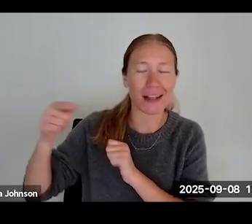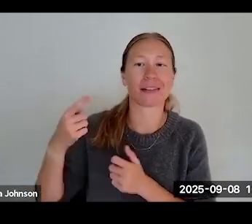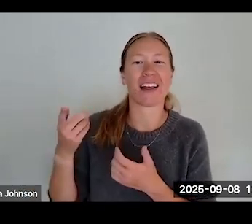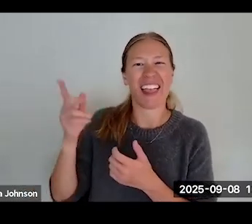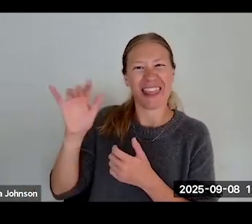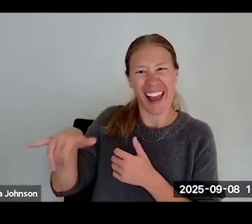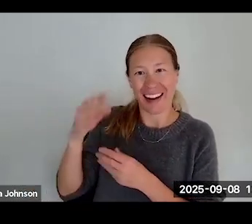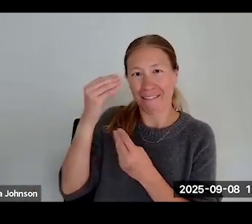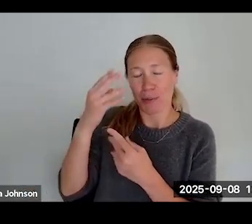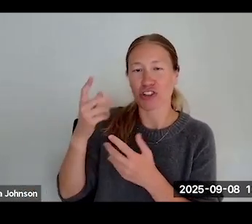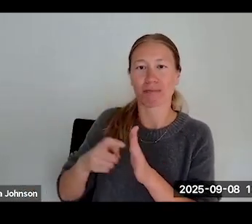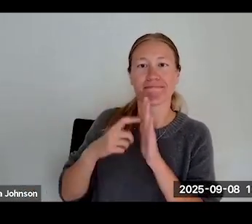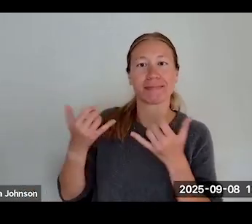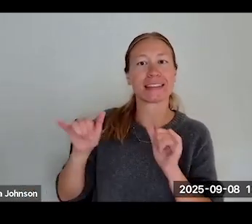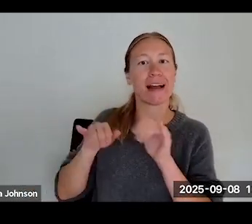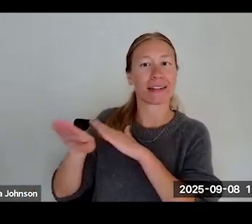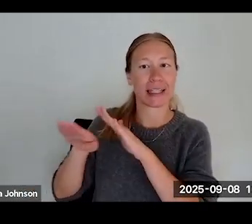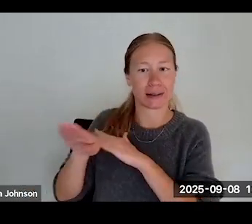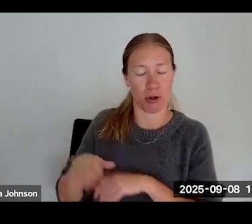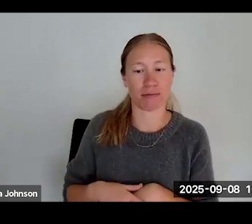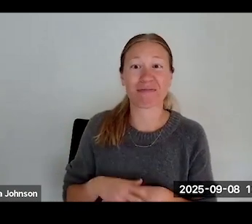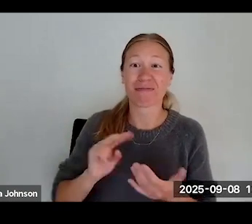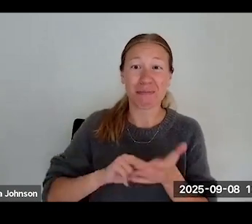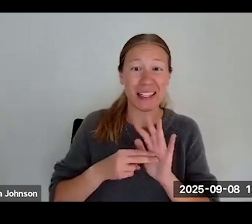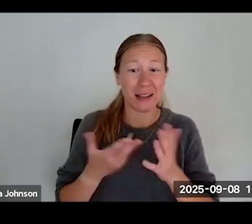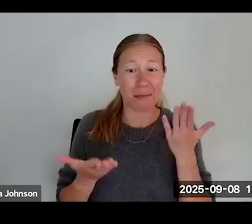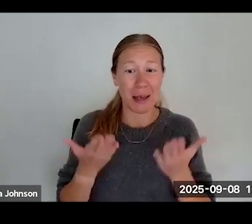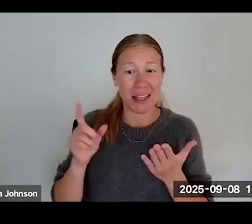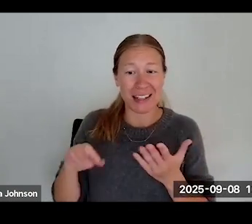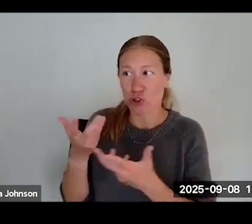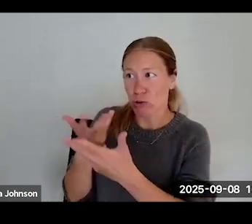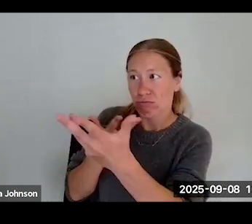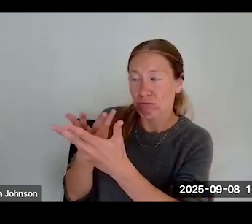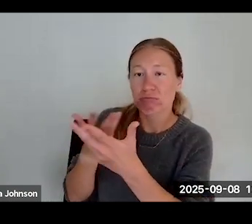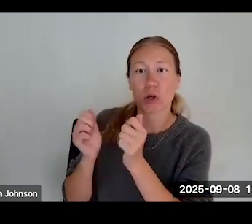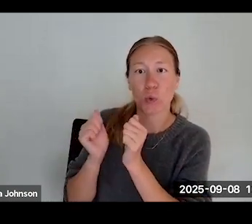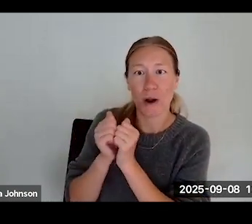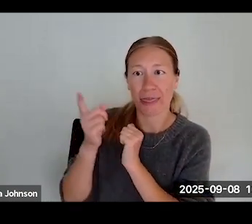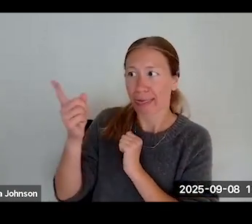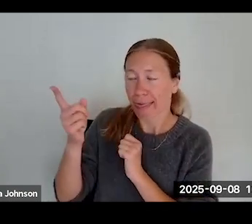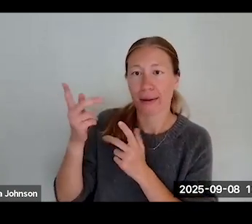And oftentimes that means having to work with that supplier to make that content, or application,